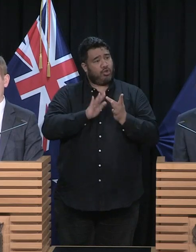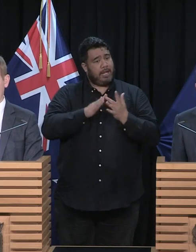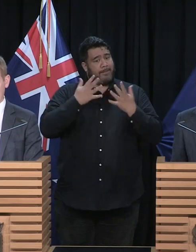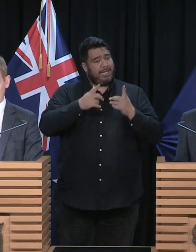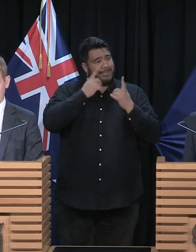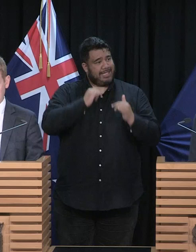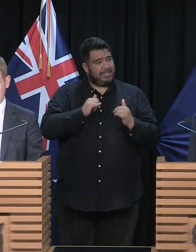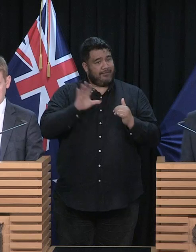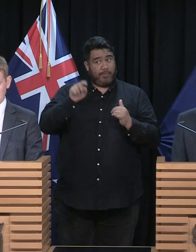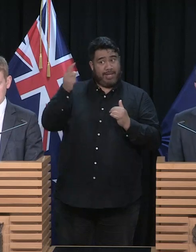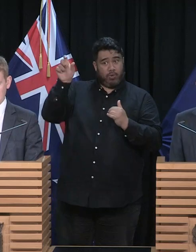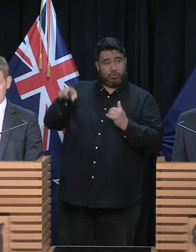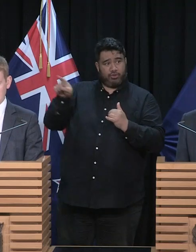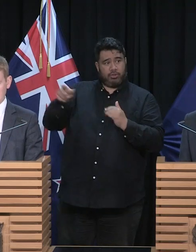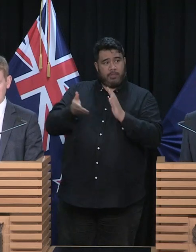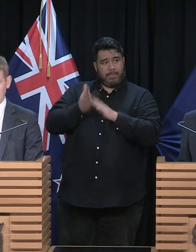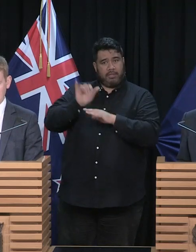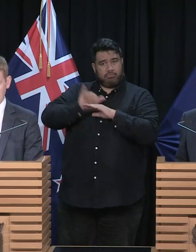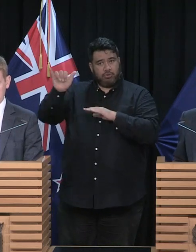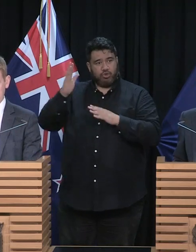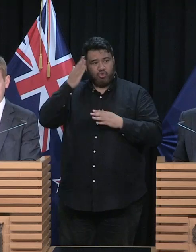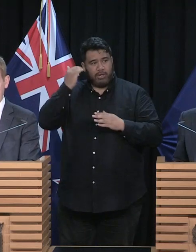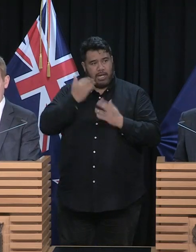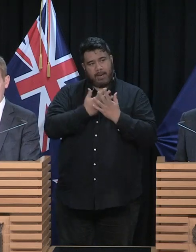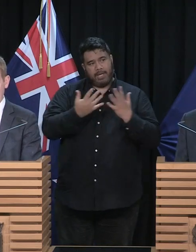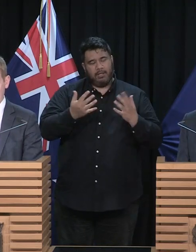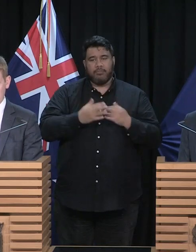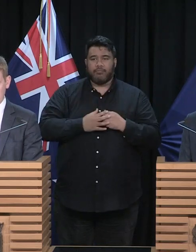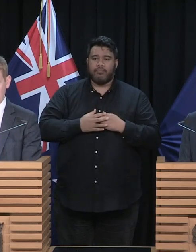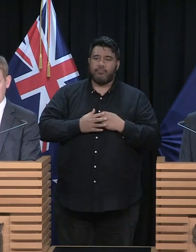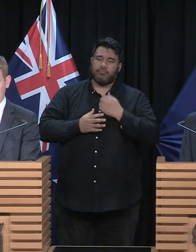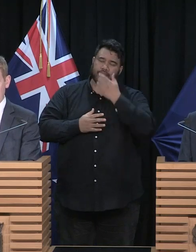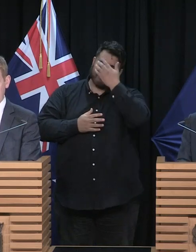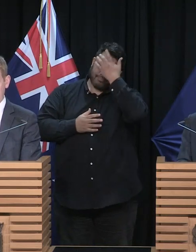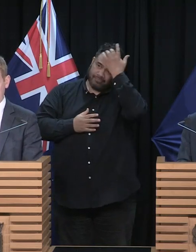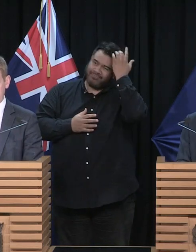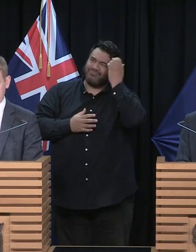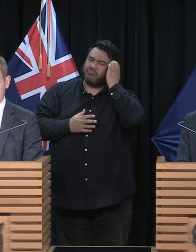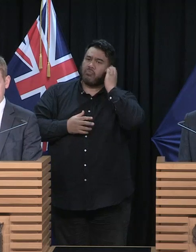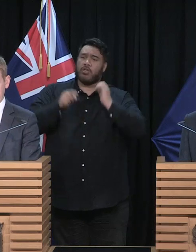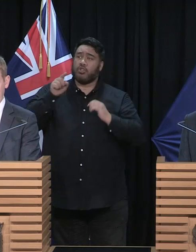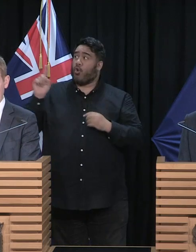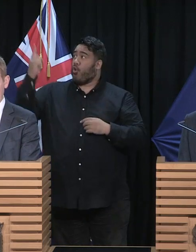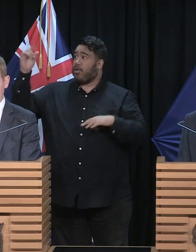website. That's a very good question. How many close contacts have been tested for that case? How many